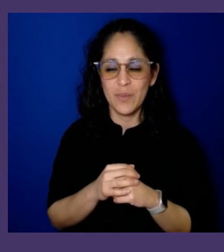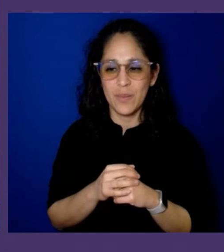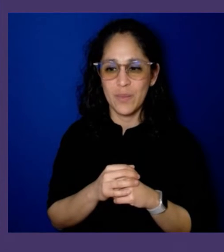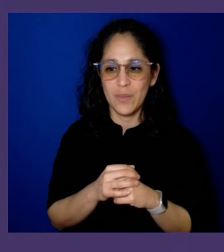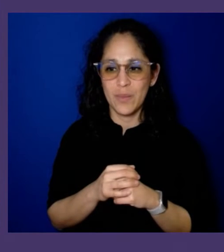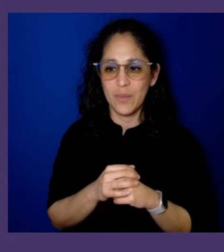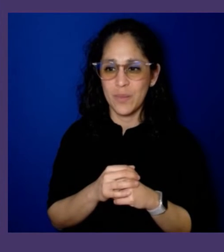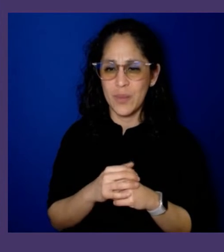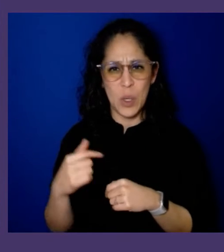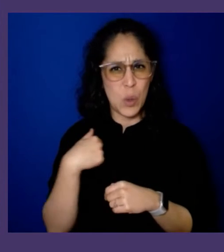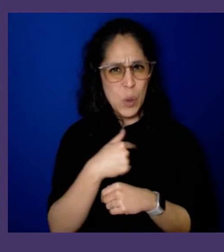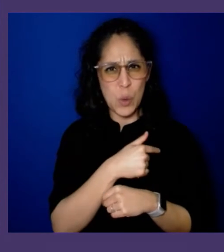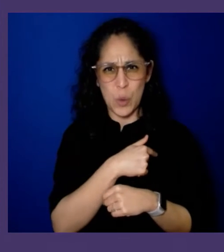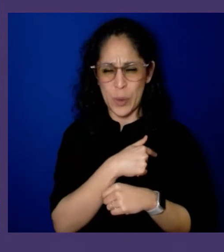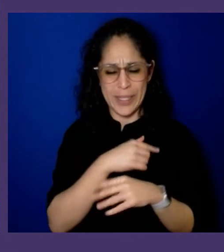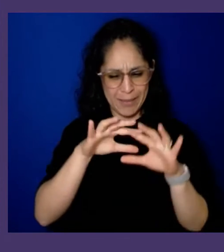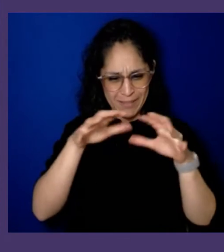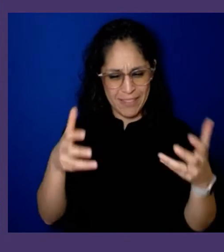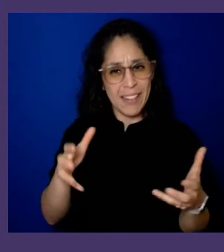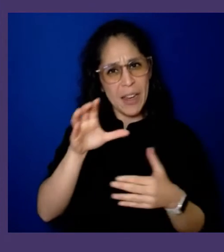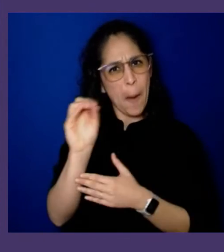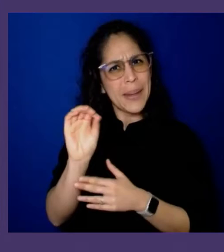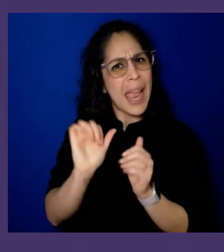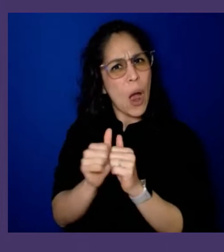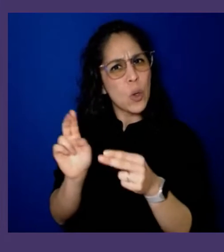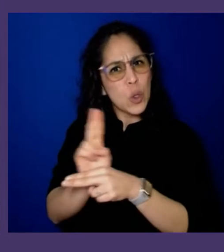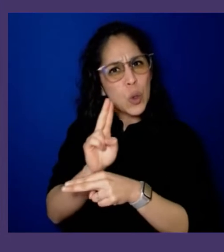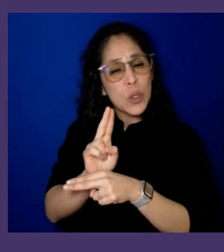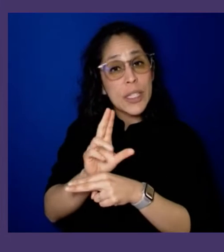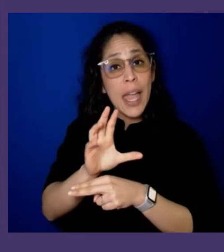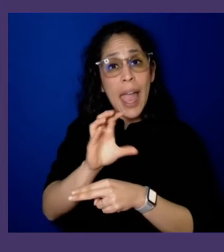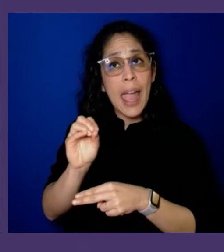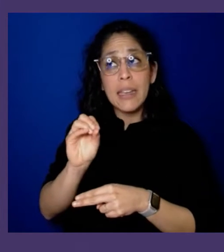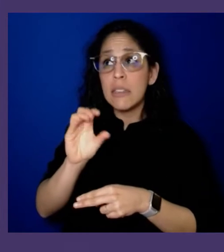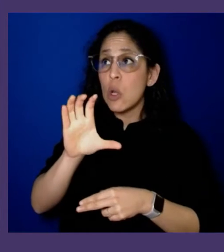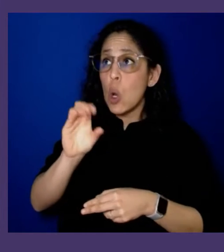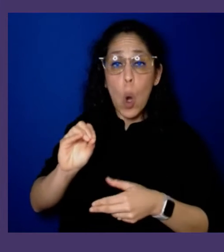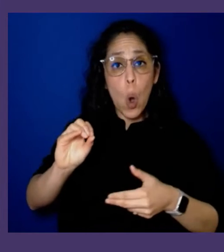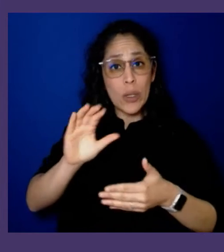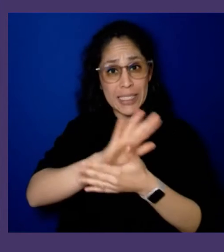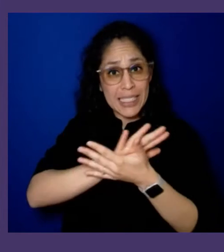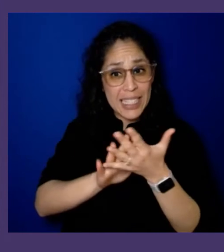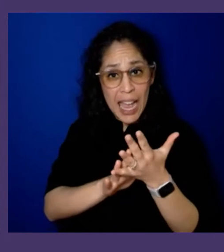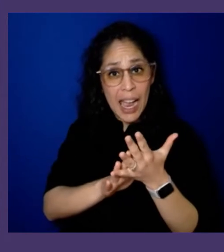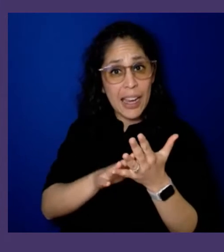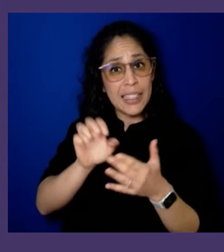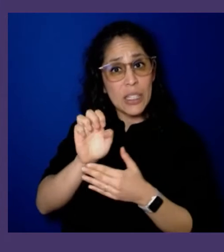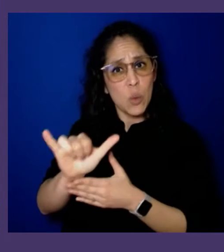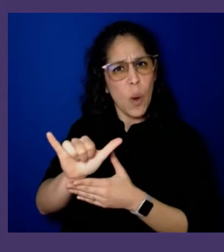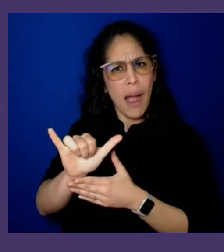being utilized and how's our co-design with EY? How is it coming into this? David Mondello: Great. Well, thank you so much,